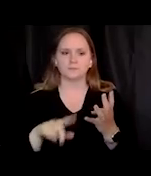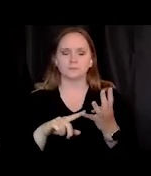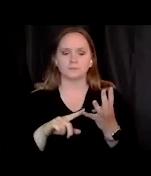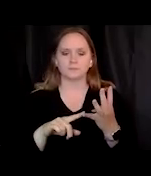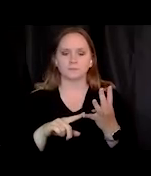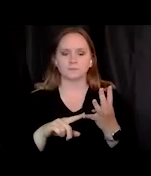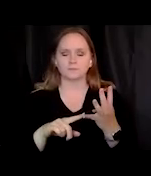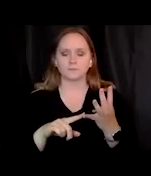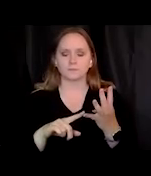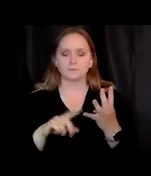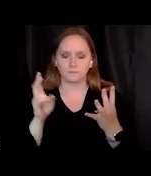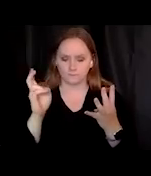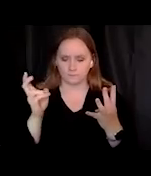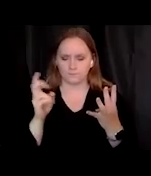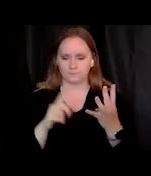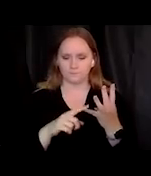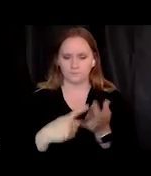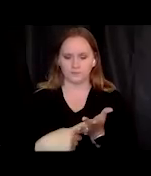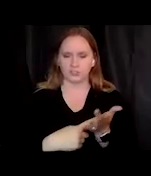with discussion about the treatment of hoarding.